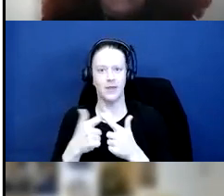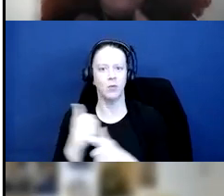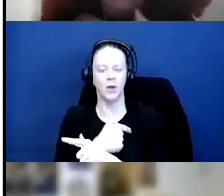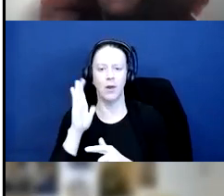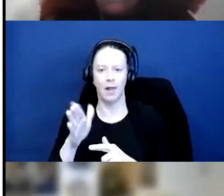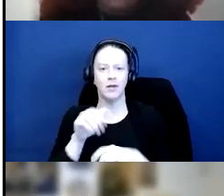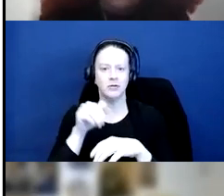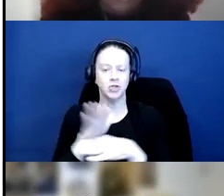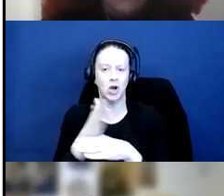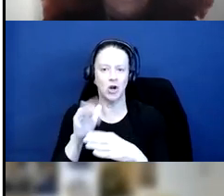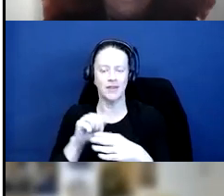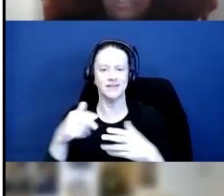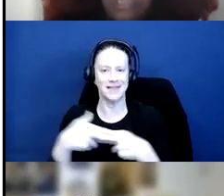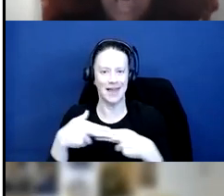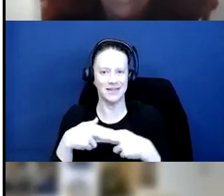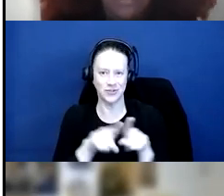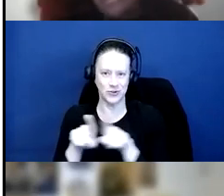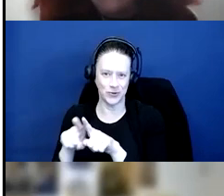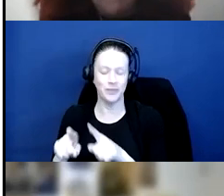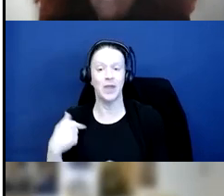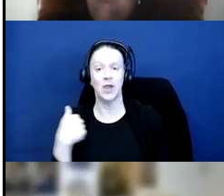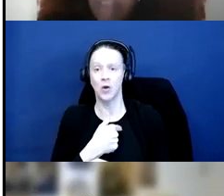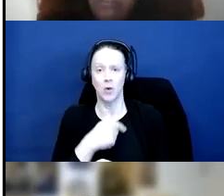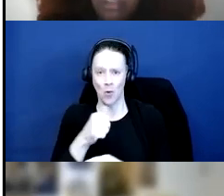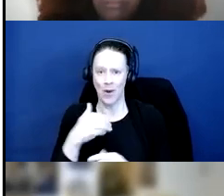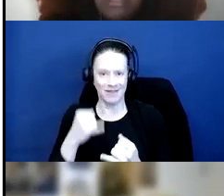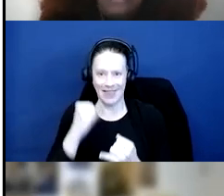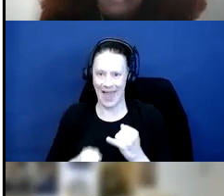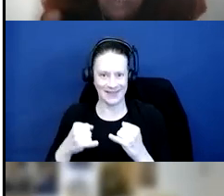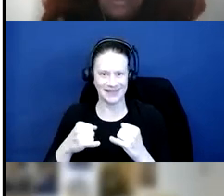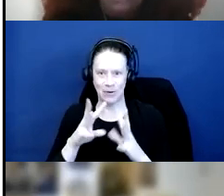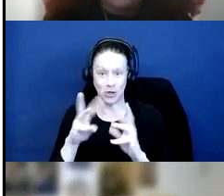This won't be the last workshop. We are hoping to have a workshop every month, every other month that is focused on